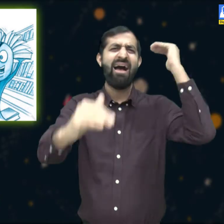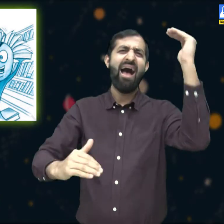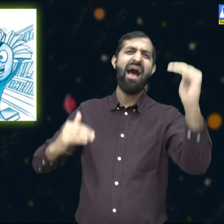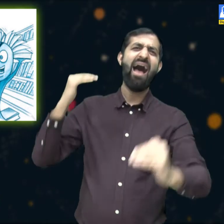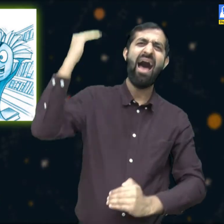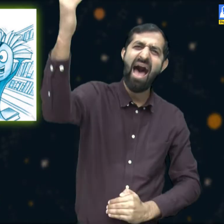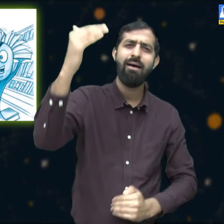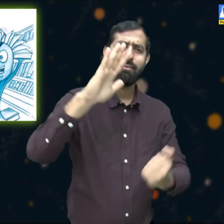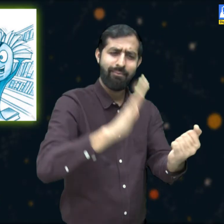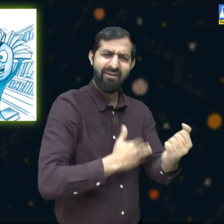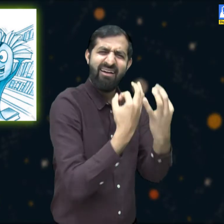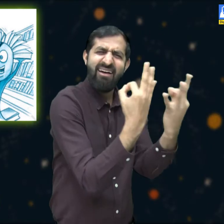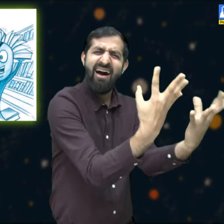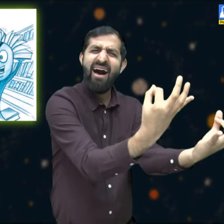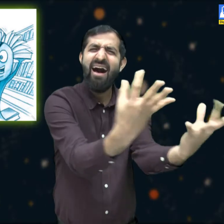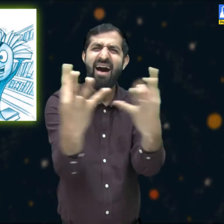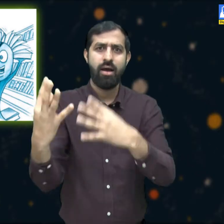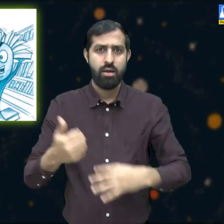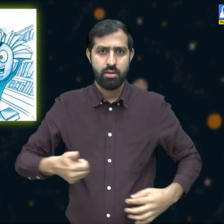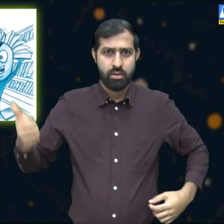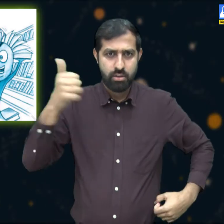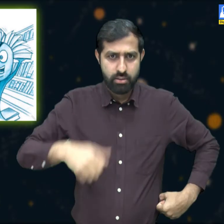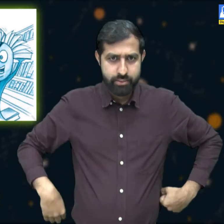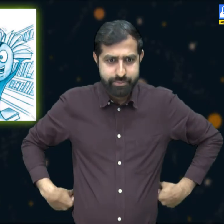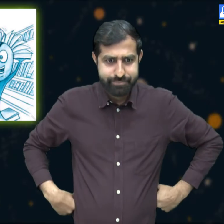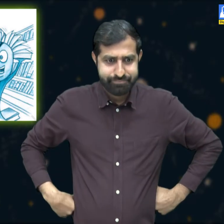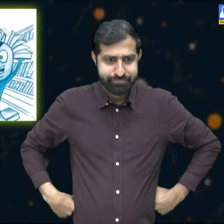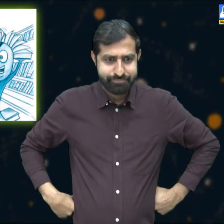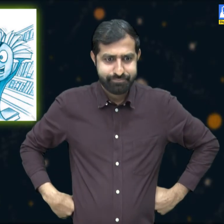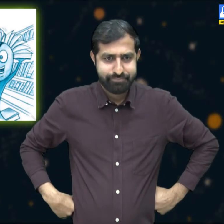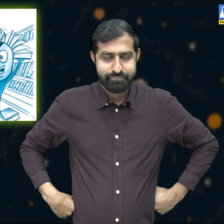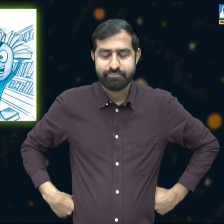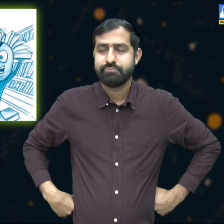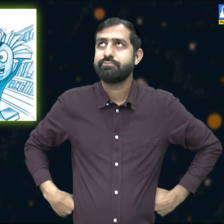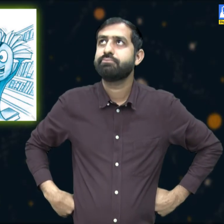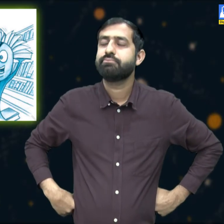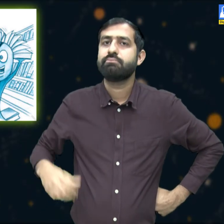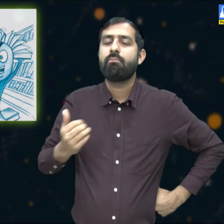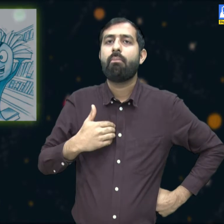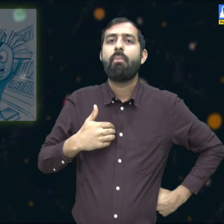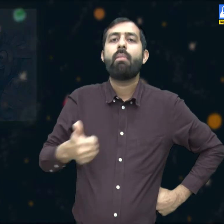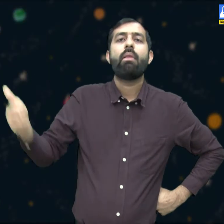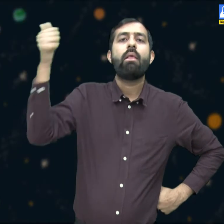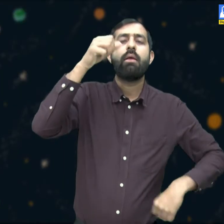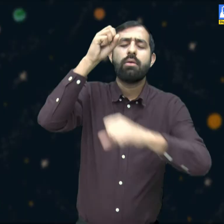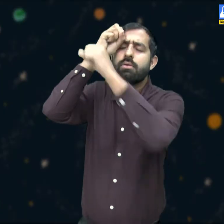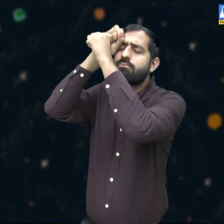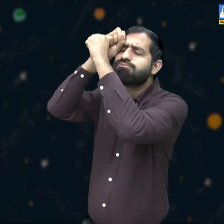They have advanced technology and are very brilliant. Watching this the martians were stunned.